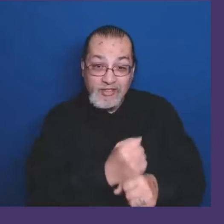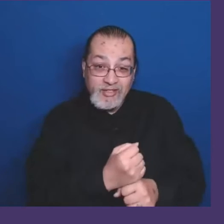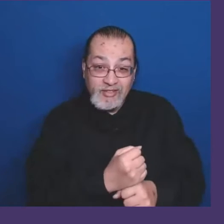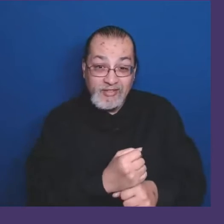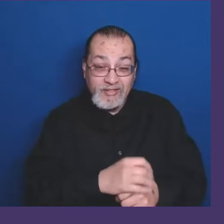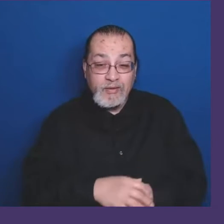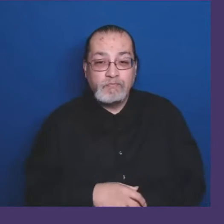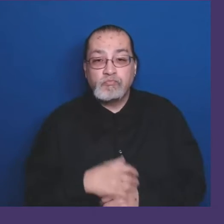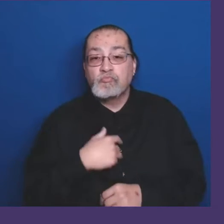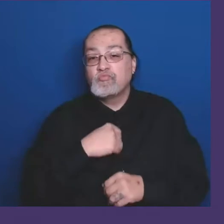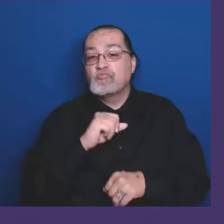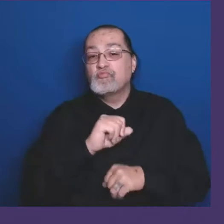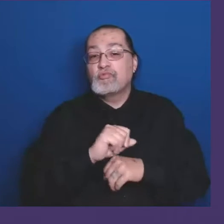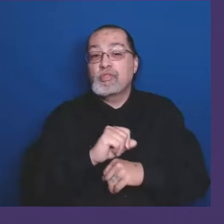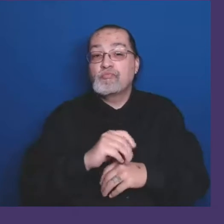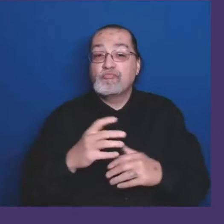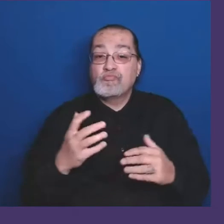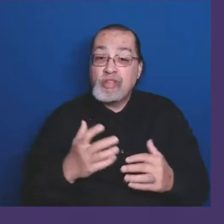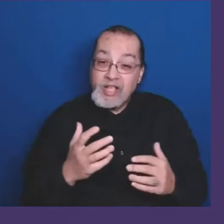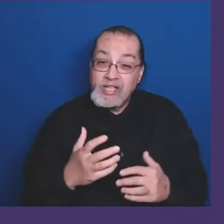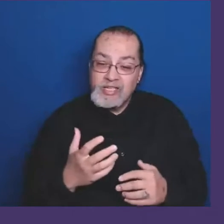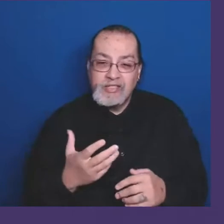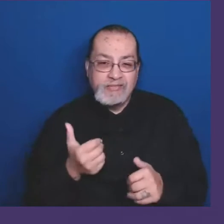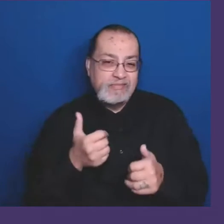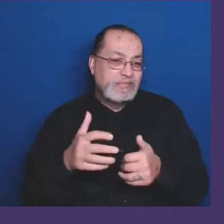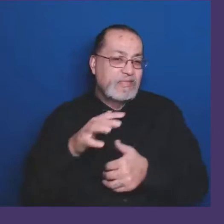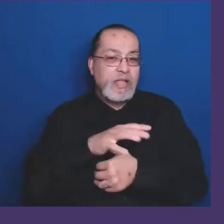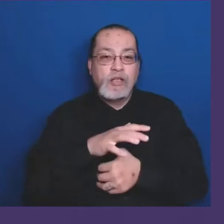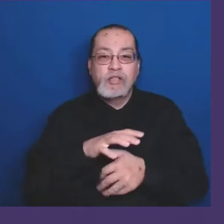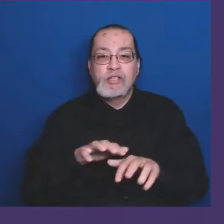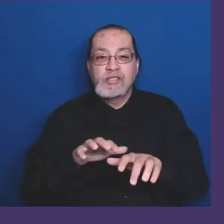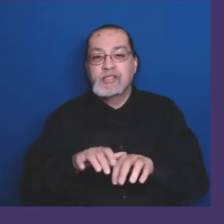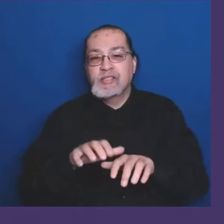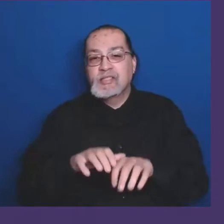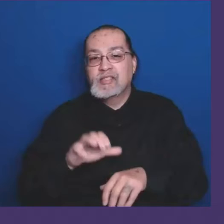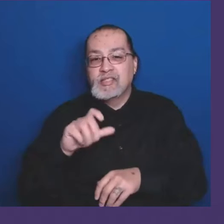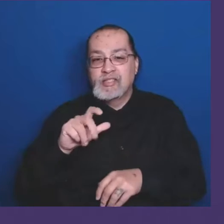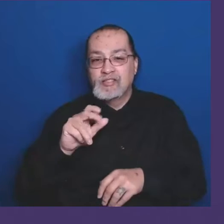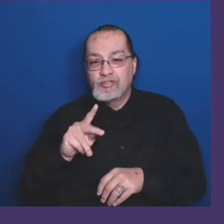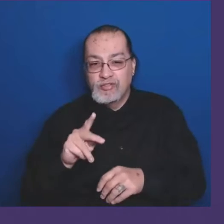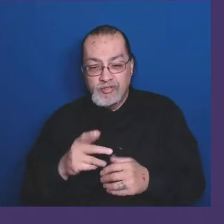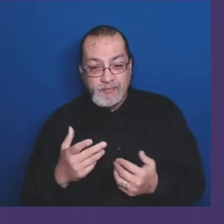Ilene Arenberg: I data entry. I type in